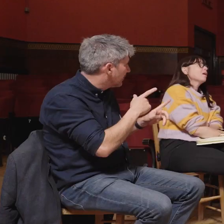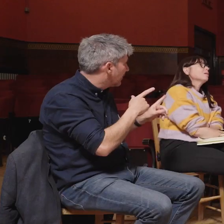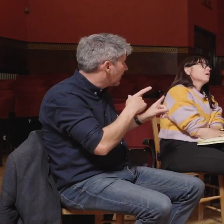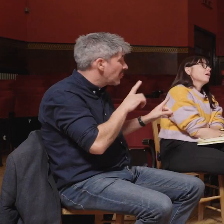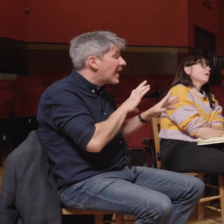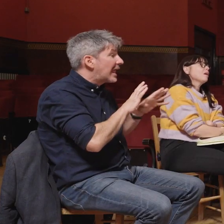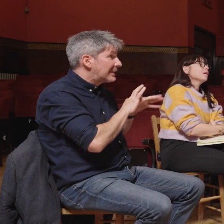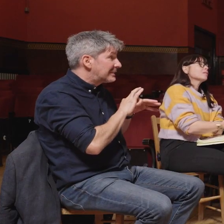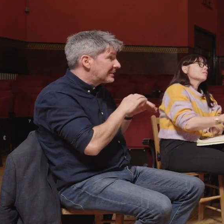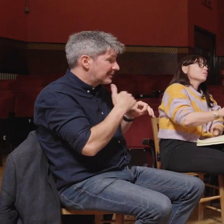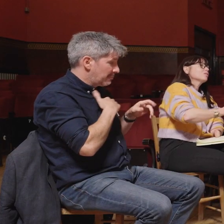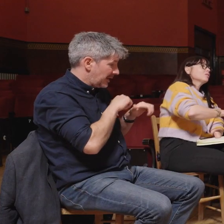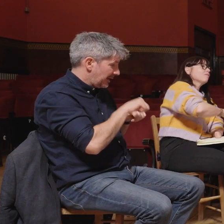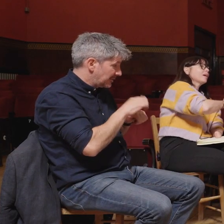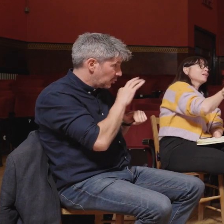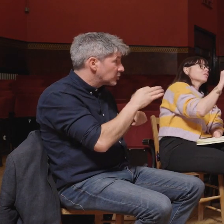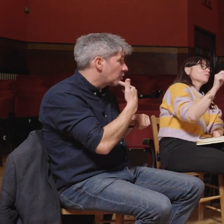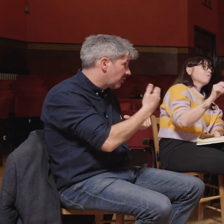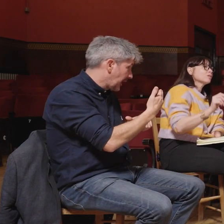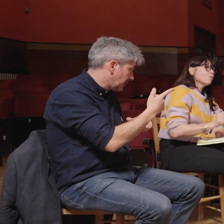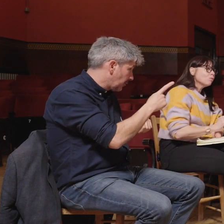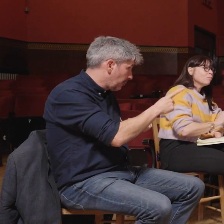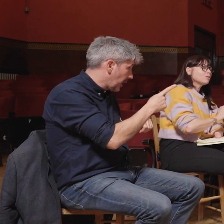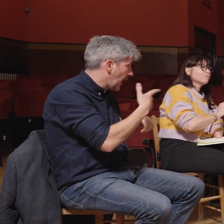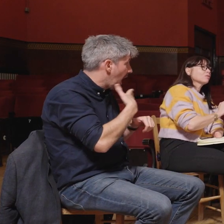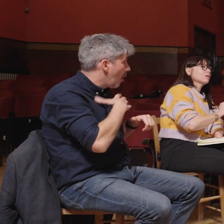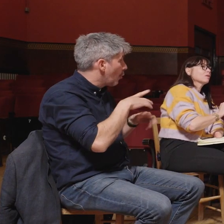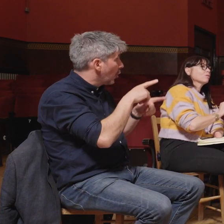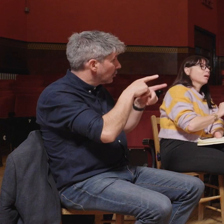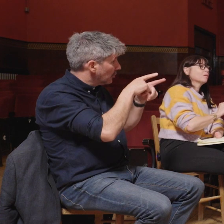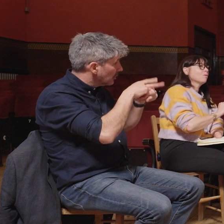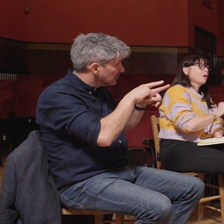I'd like, if I can, just to bring us almost full circle